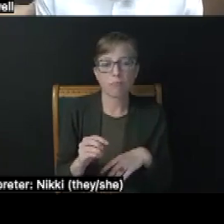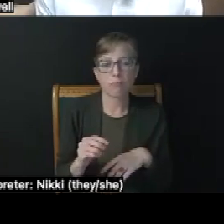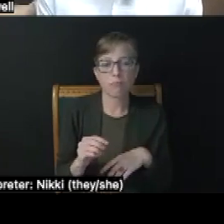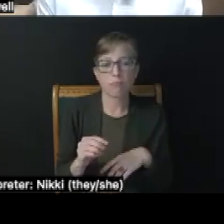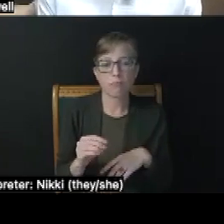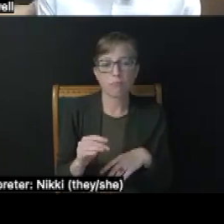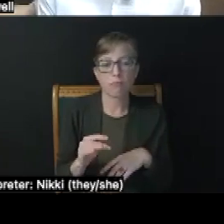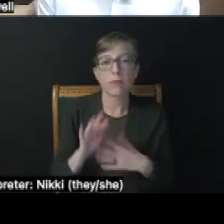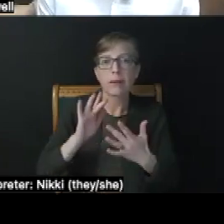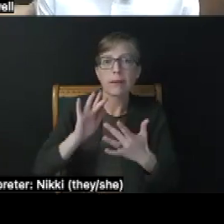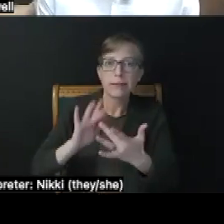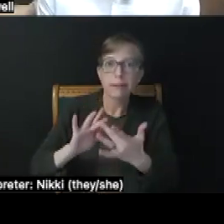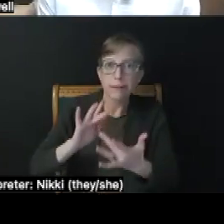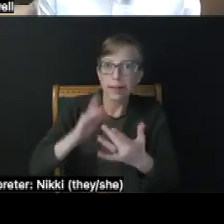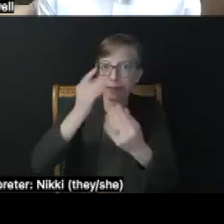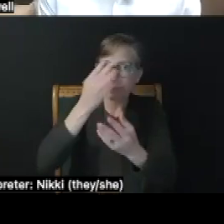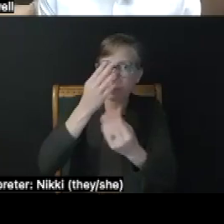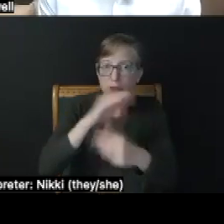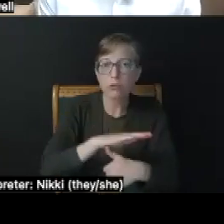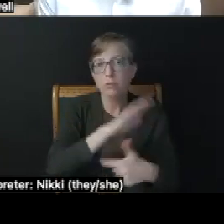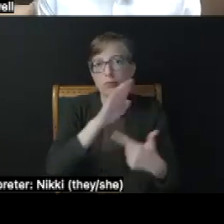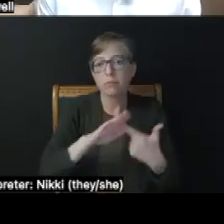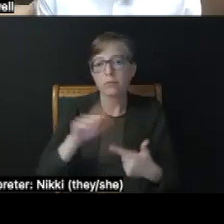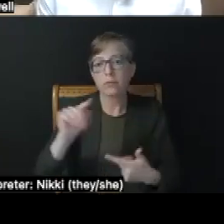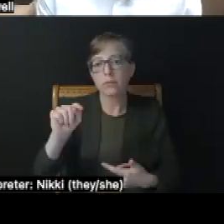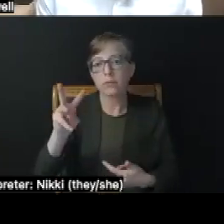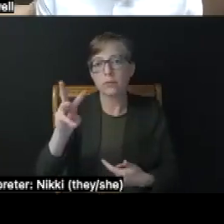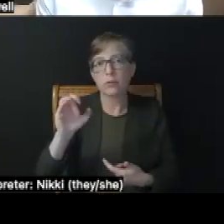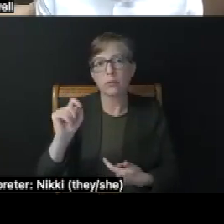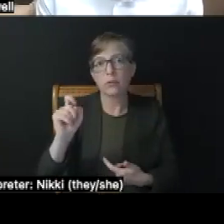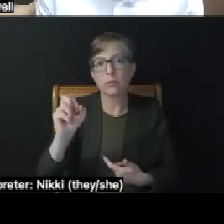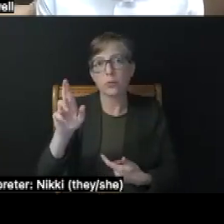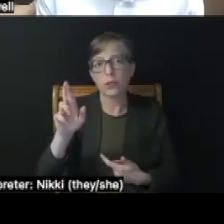Follow us on Twitter and our website,